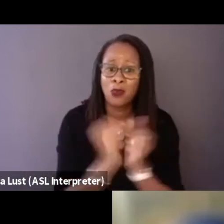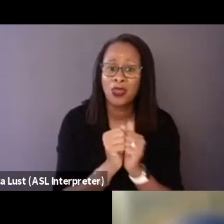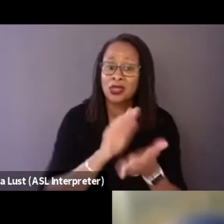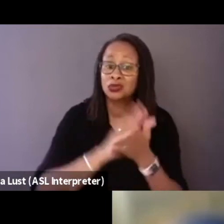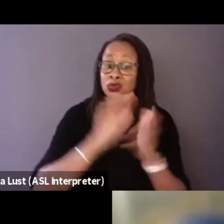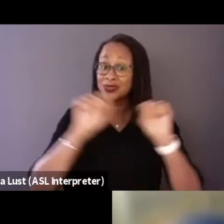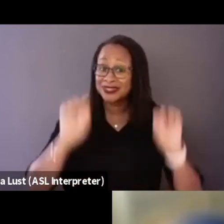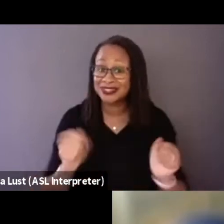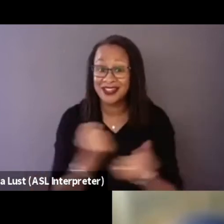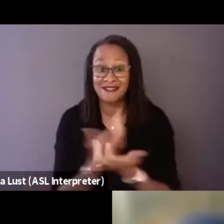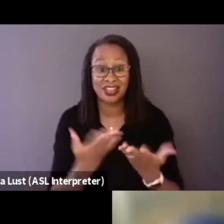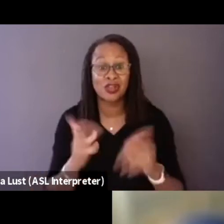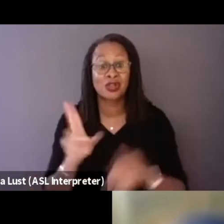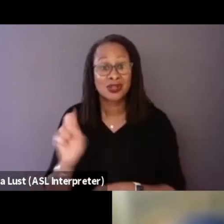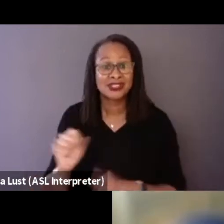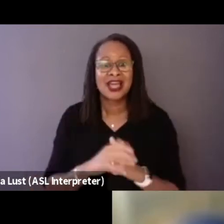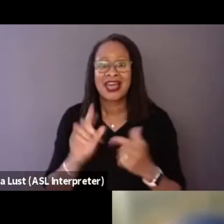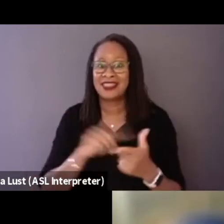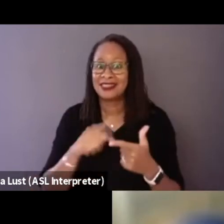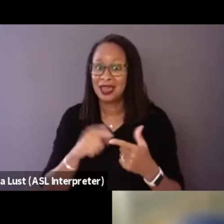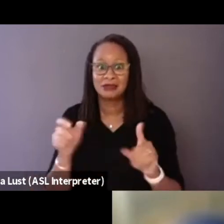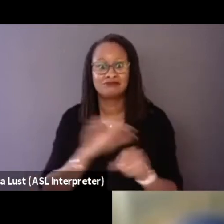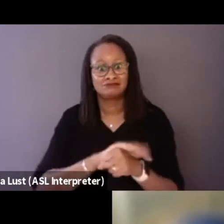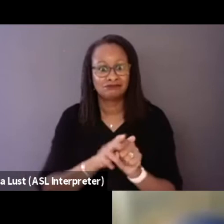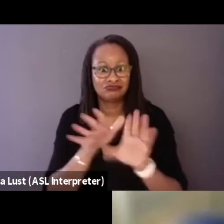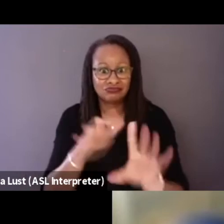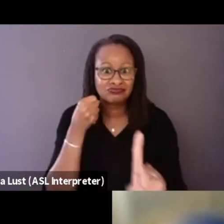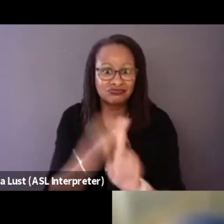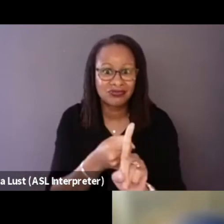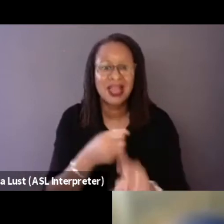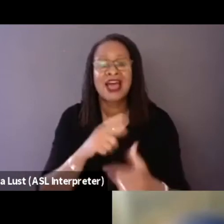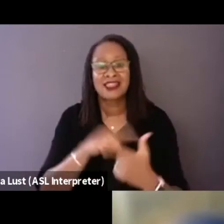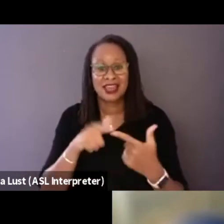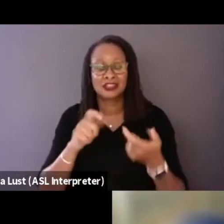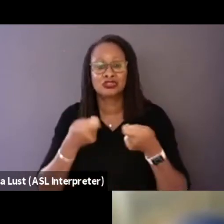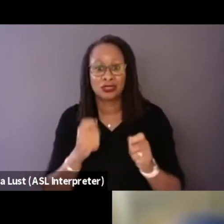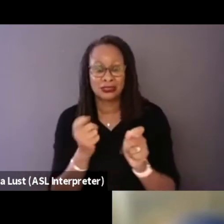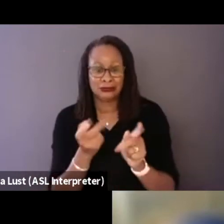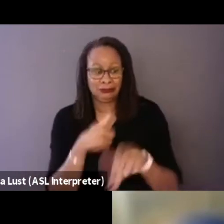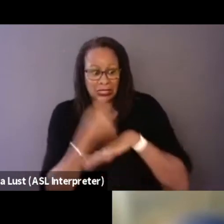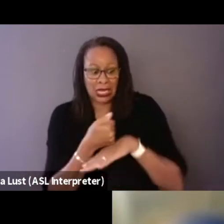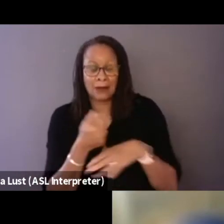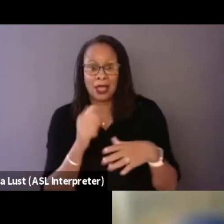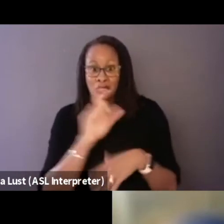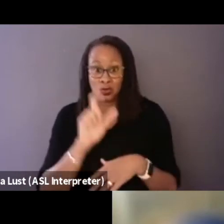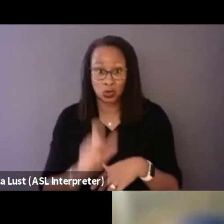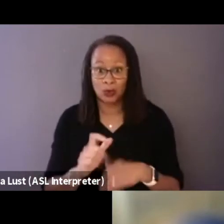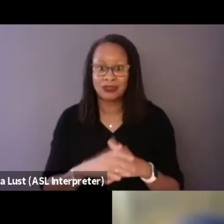and all of that, and then out of nowhere the pandemic hits. So trying to get situated with how Zoom works and all of that. So I had to help them out.